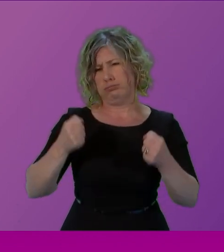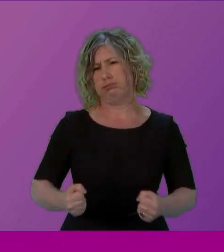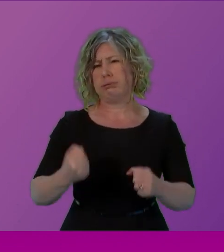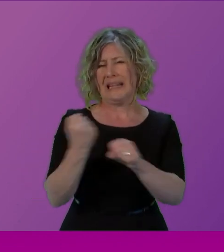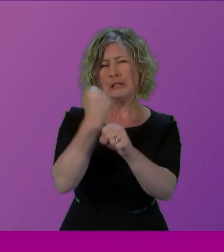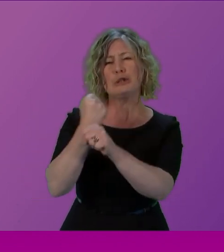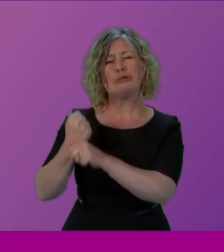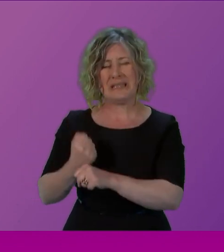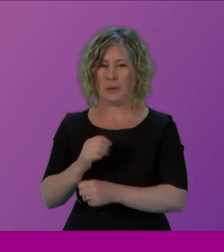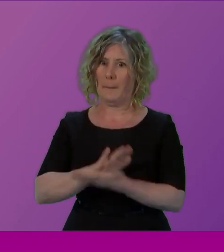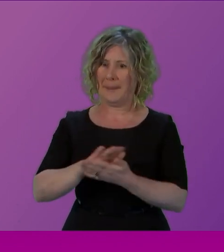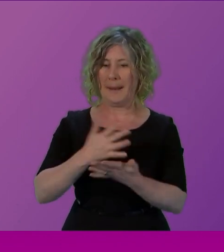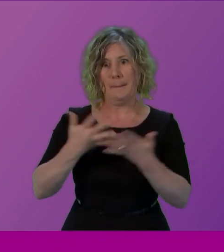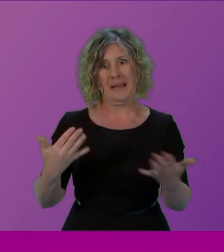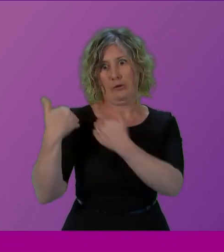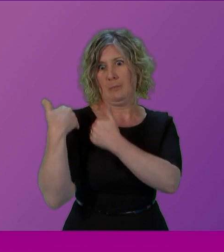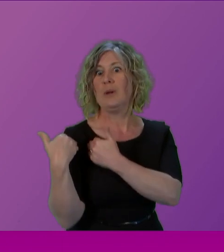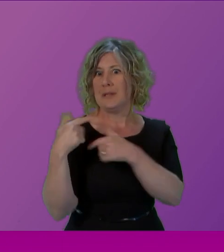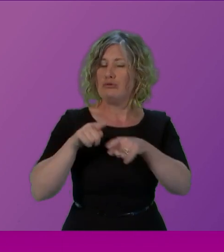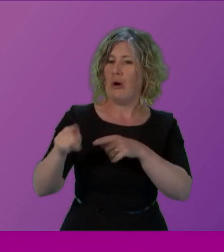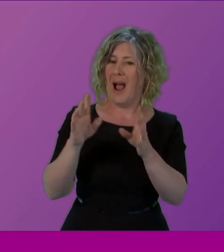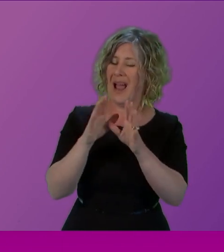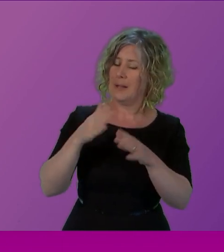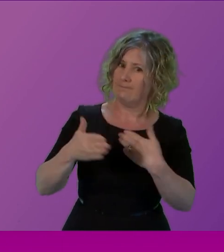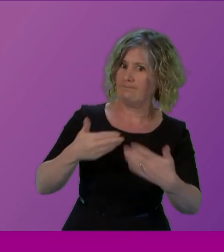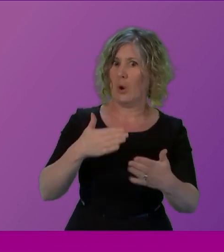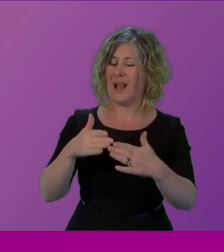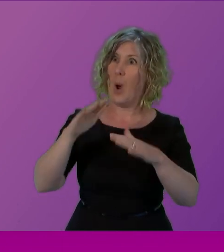to tackle climate change, which is the greatest challenge that we face this century.